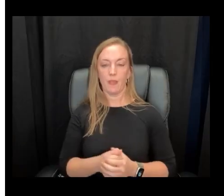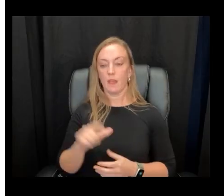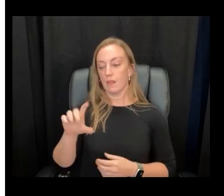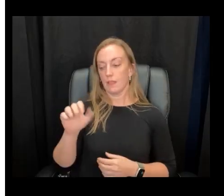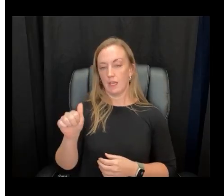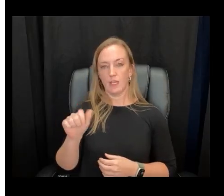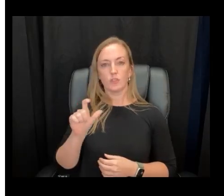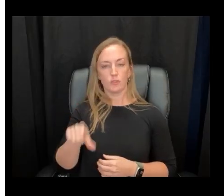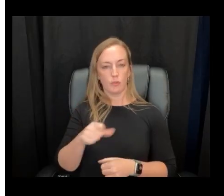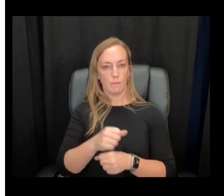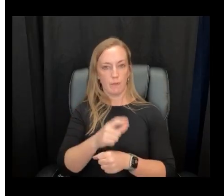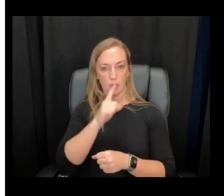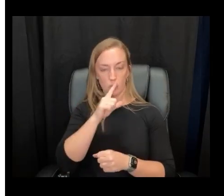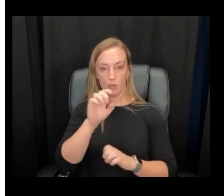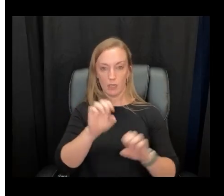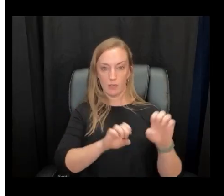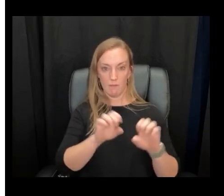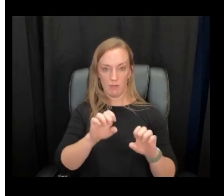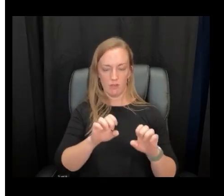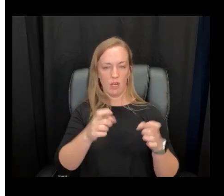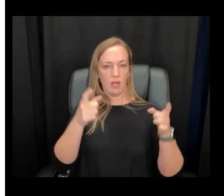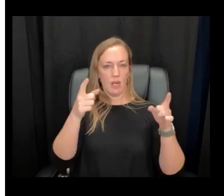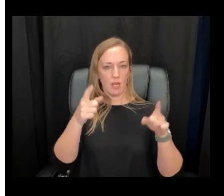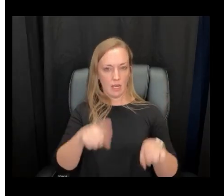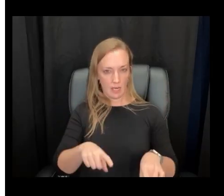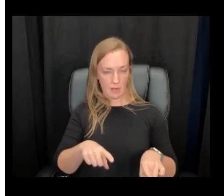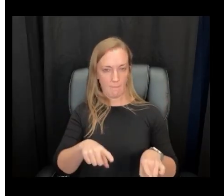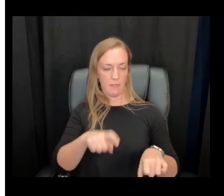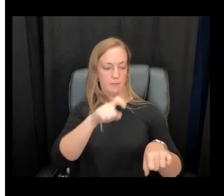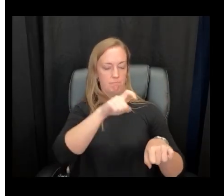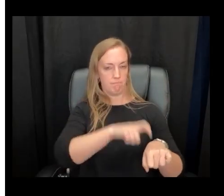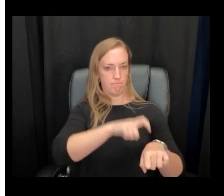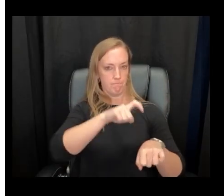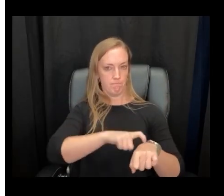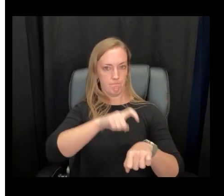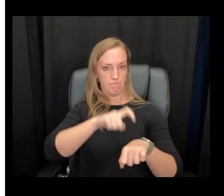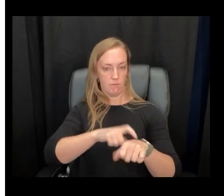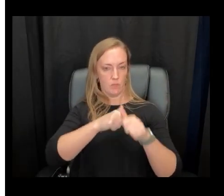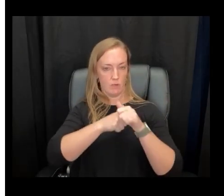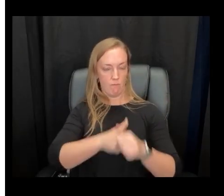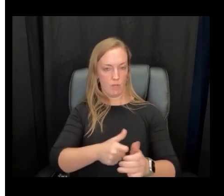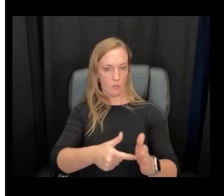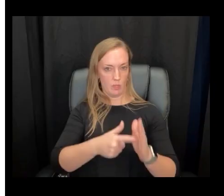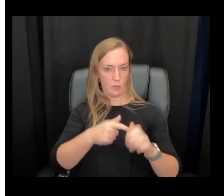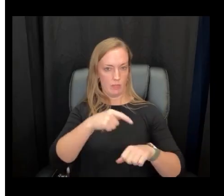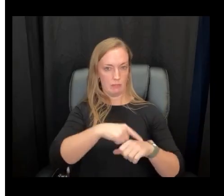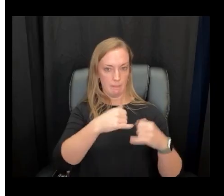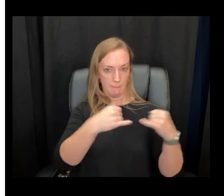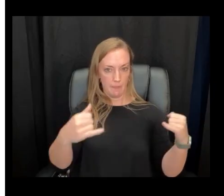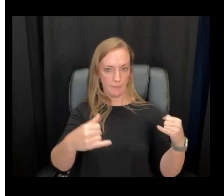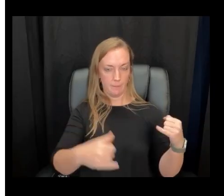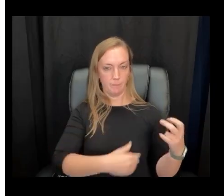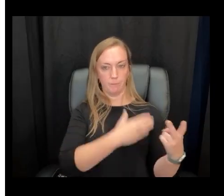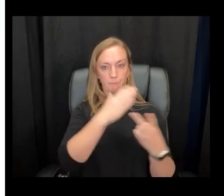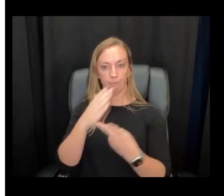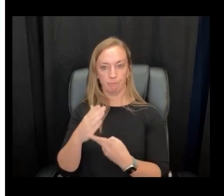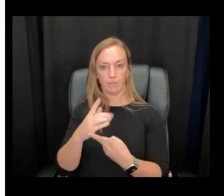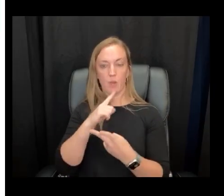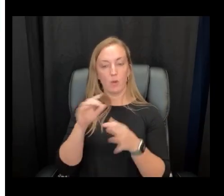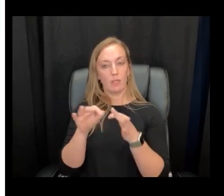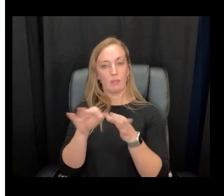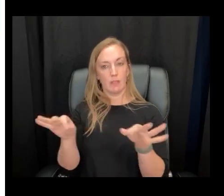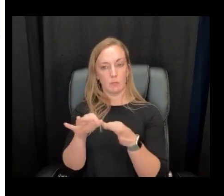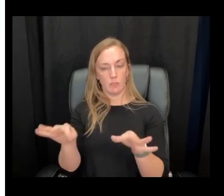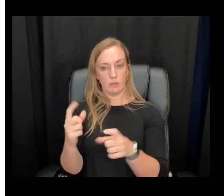LEAs should ensure evaluations are timely and follow required timelines, are linguistically